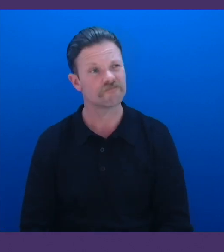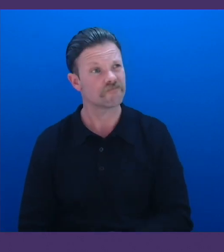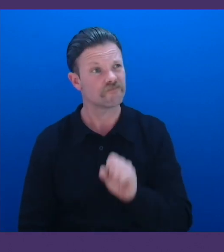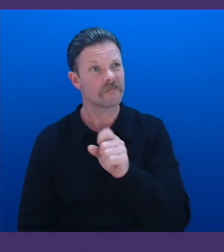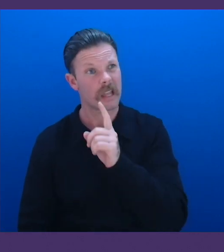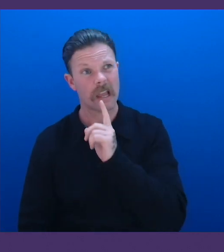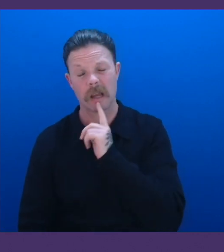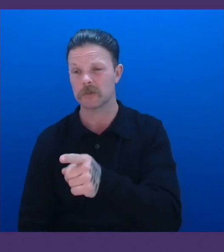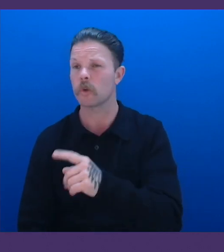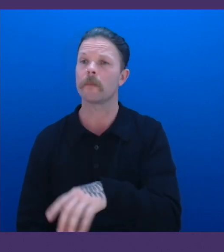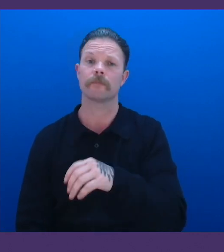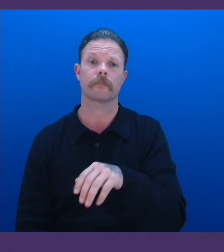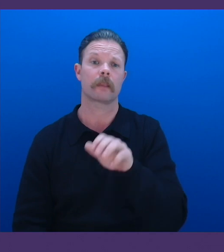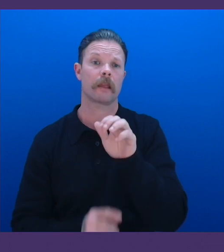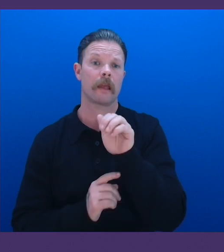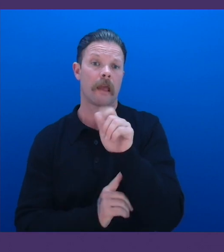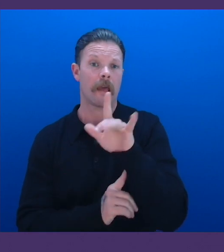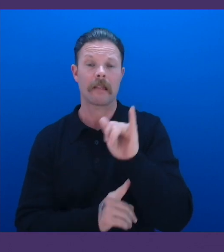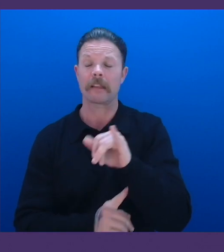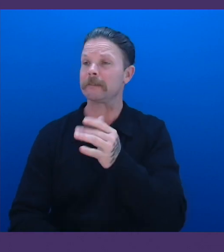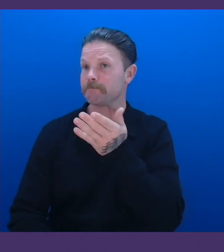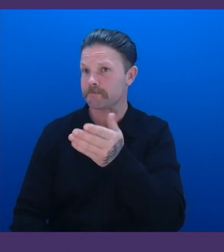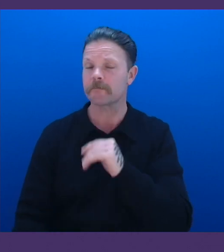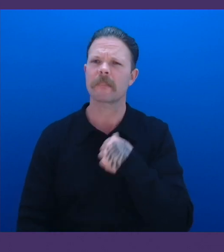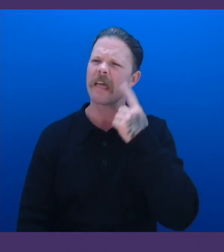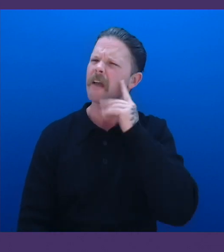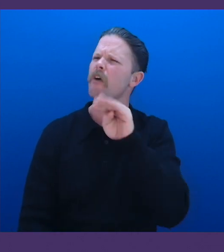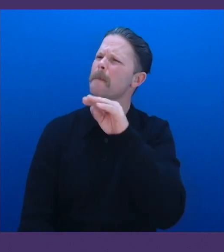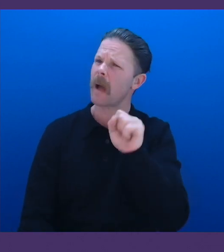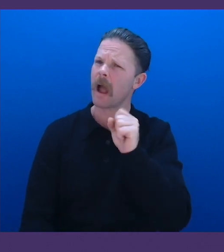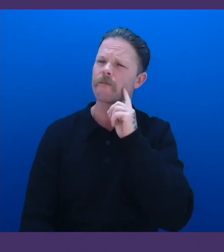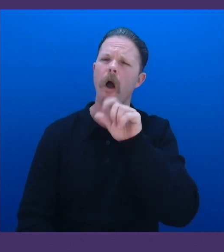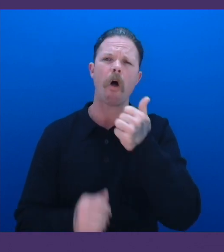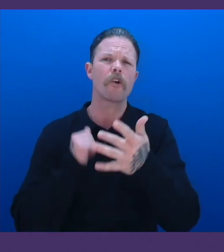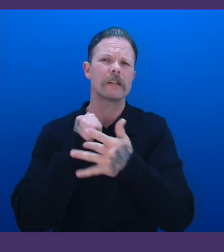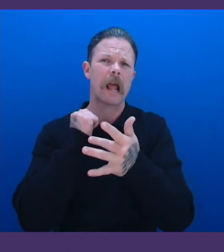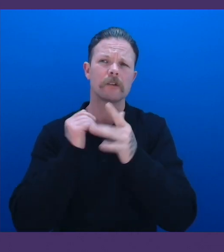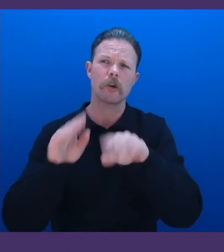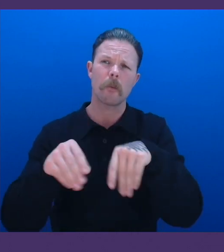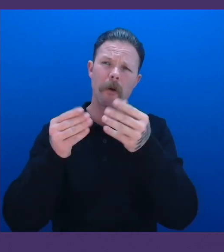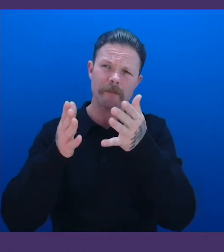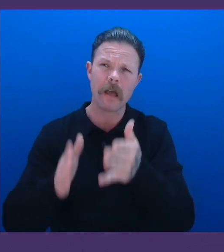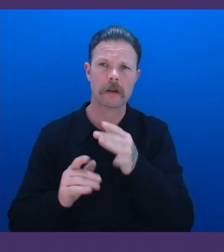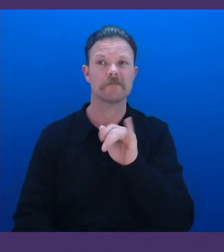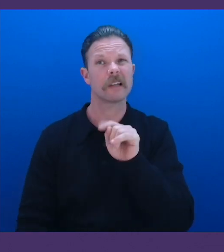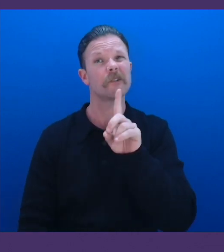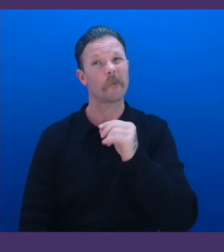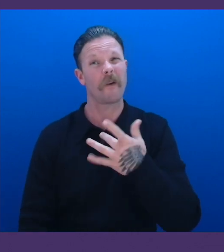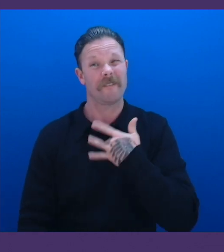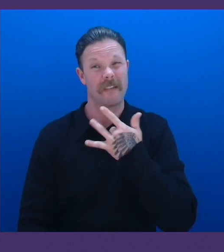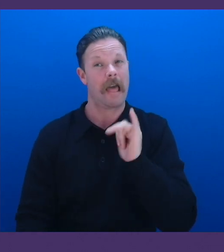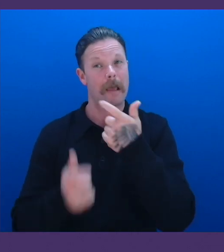So, I think for Microsoft and many other technology providers, it does feel like a big difference, especially conceptually,